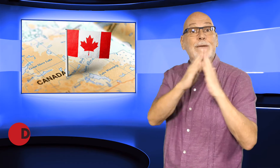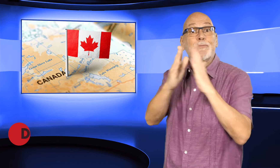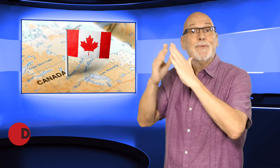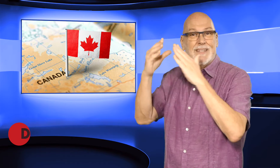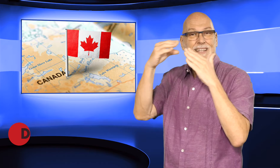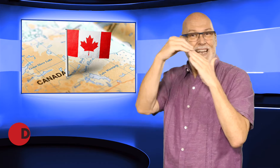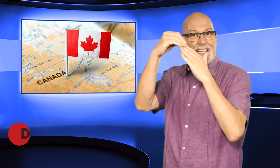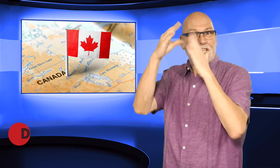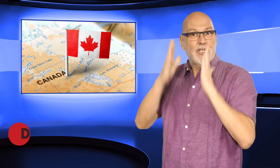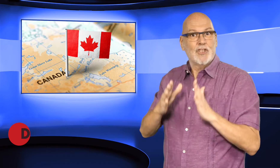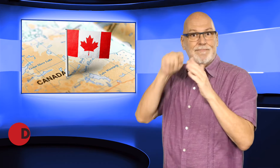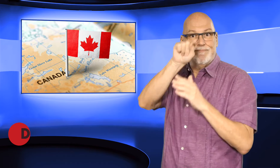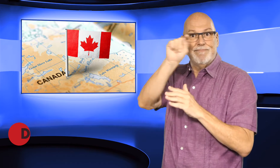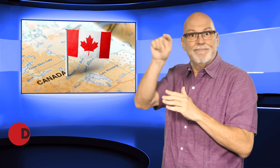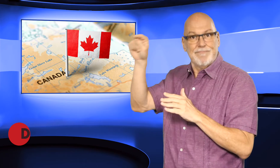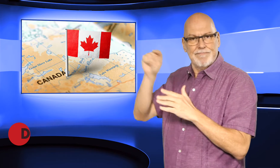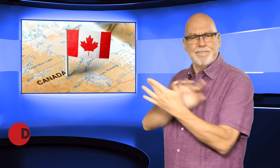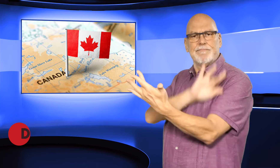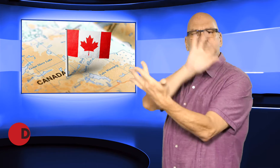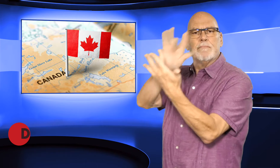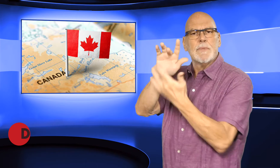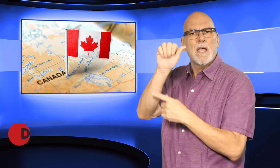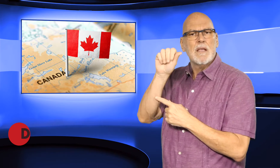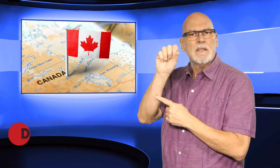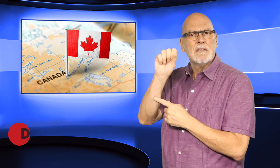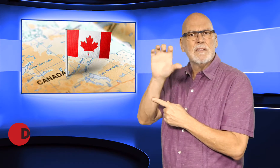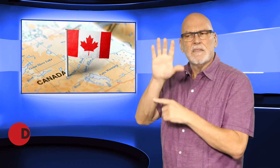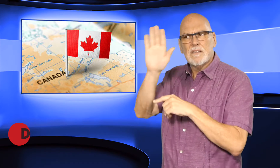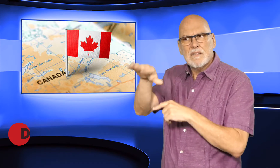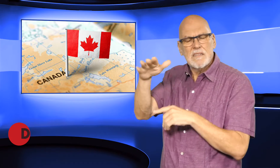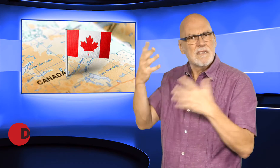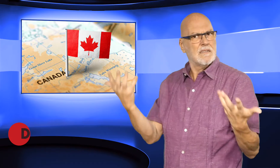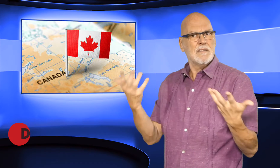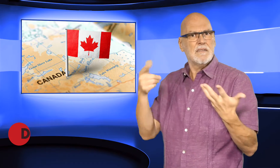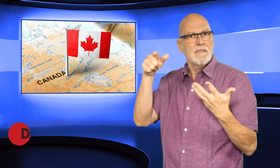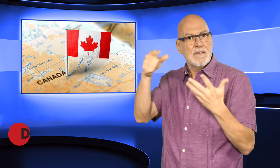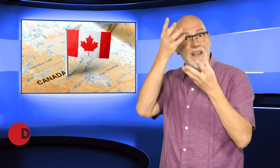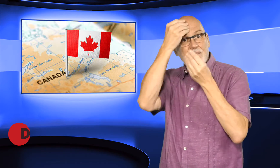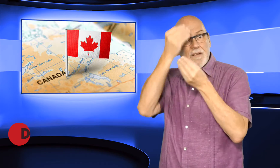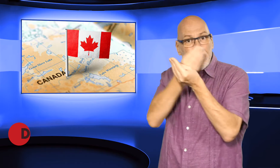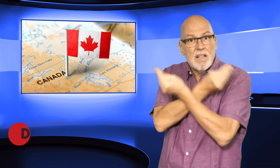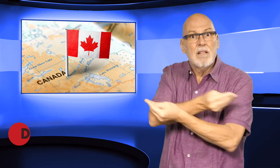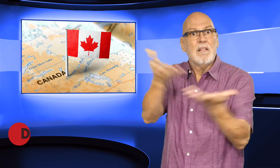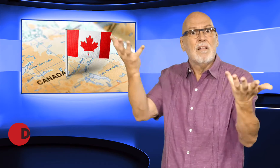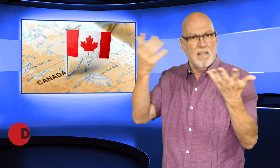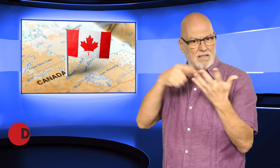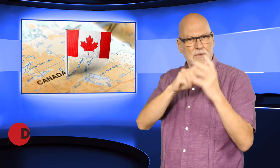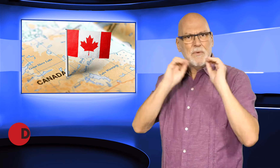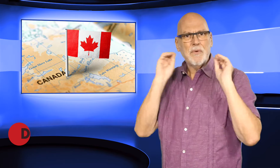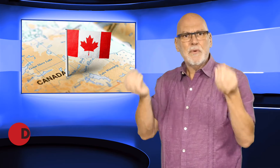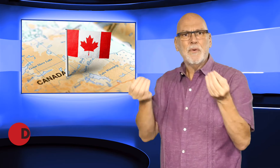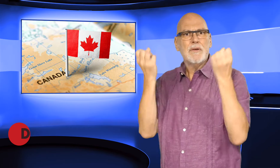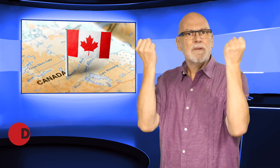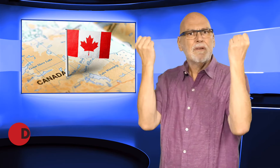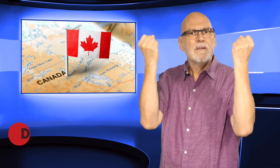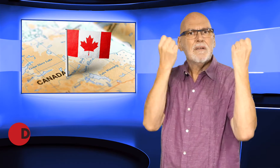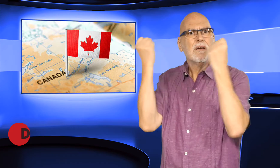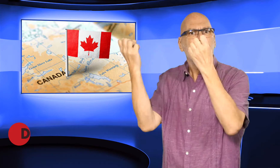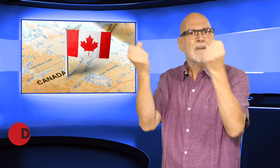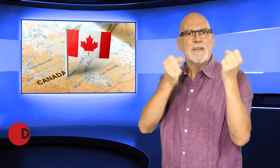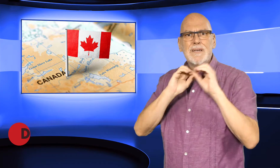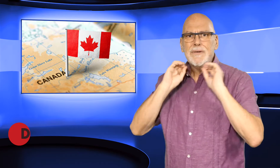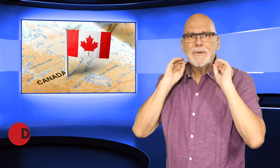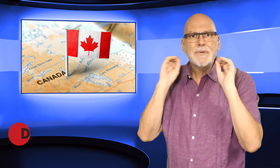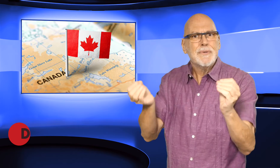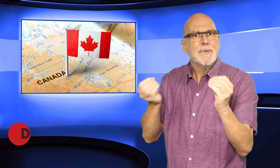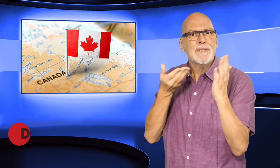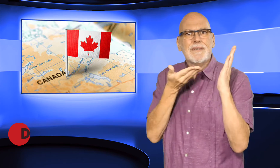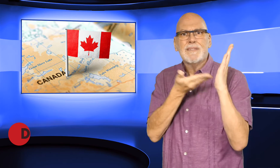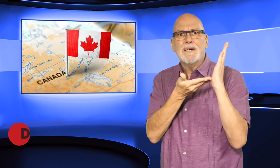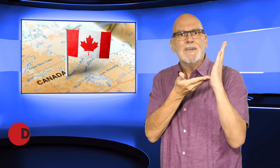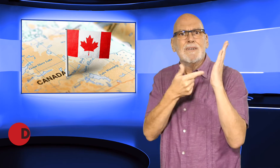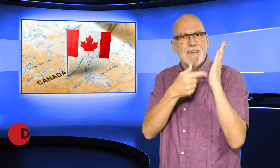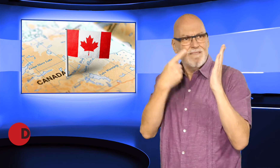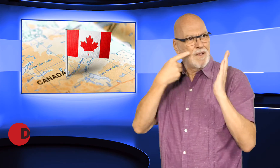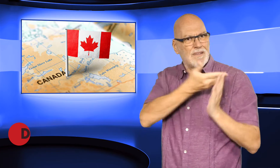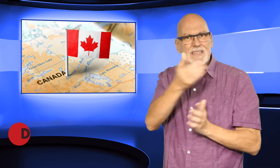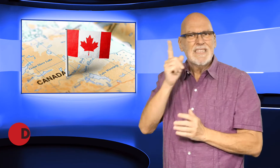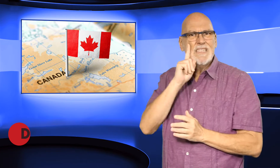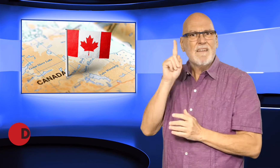leaders contacted ASC about lack of ASL version and inability